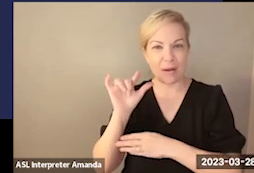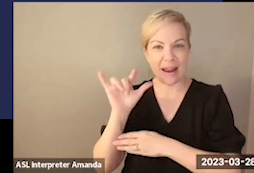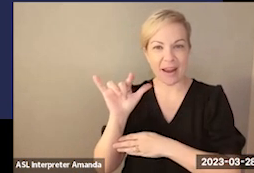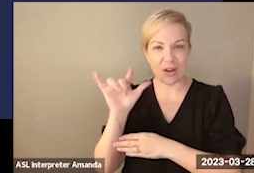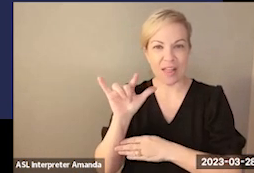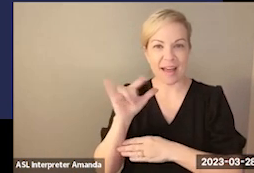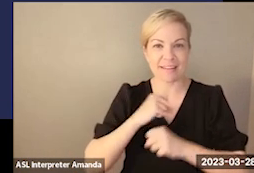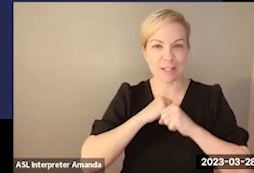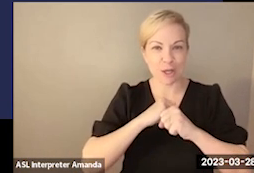Debbie Stine, Science & Technology Policy Academy: which is good.